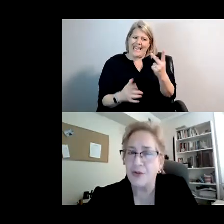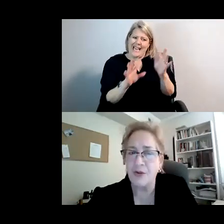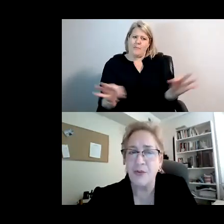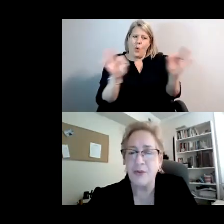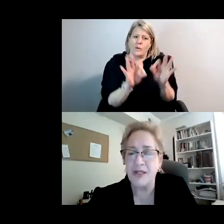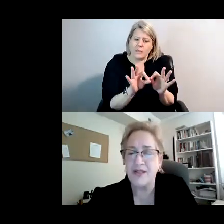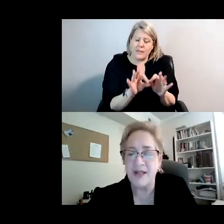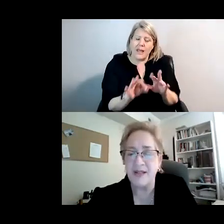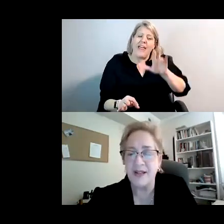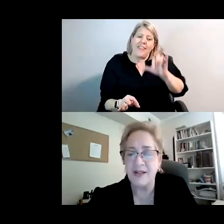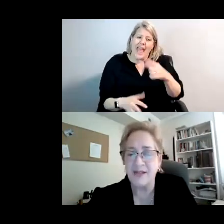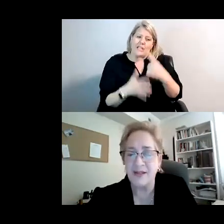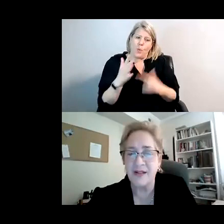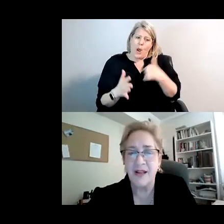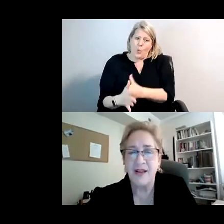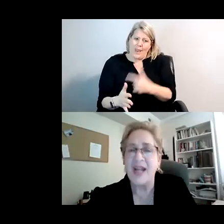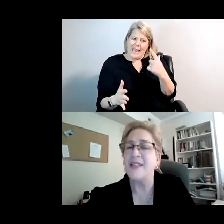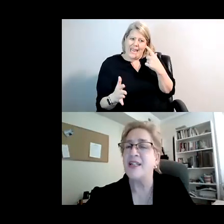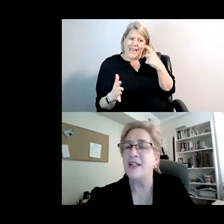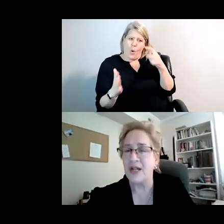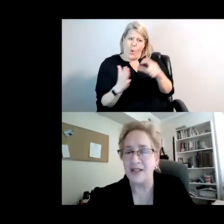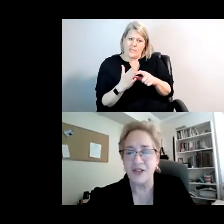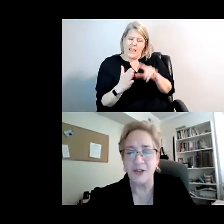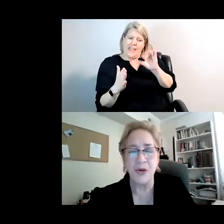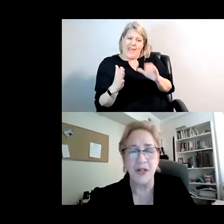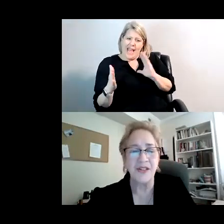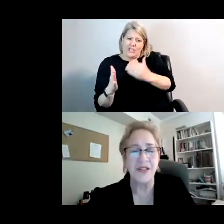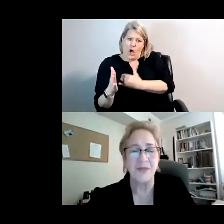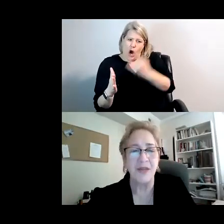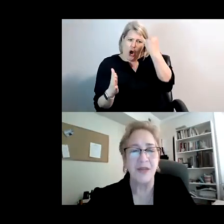So the kernel of what we see is as the idea behind supported decision-making.